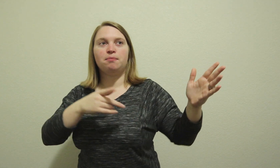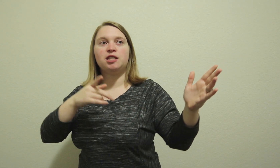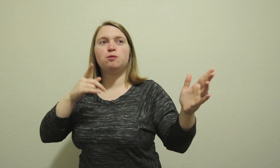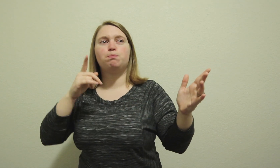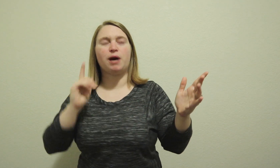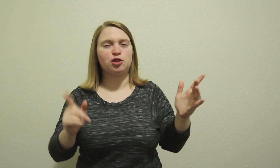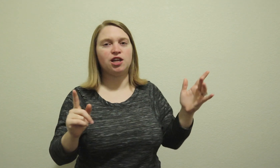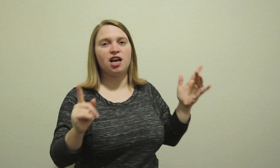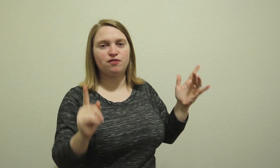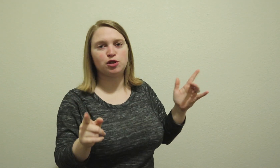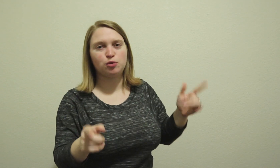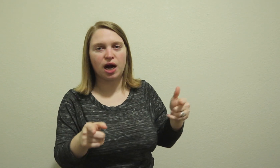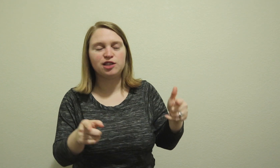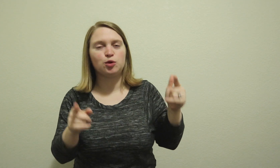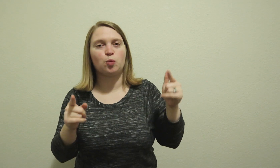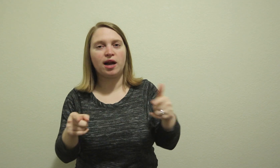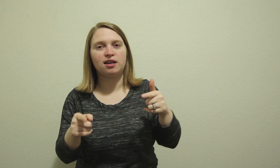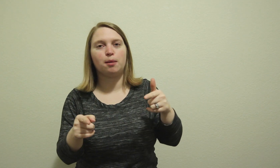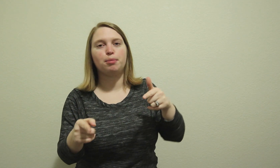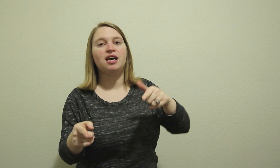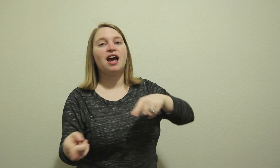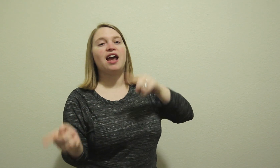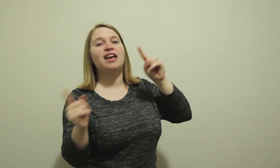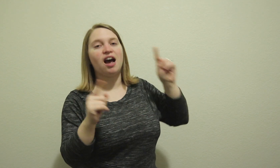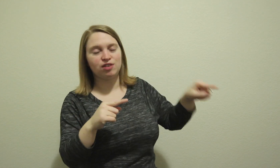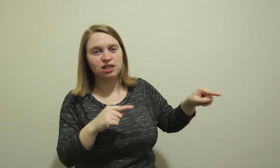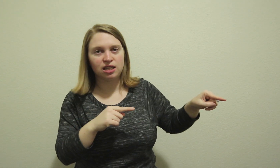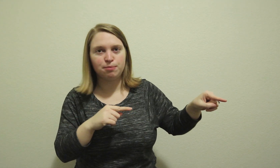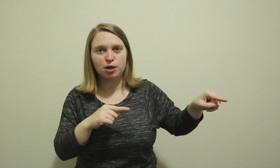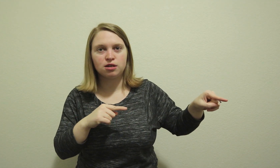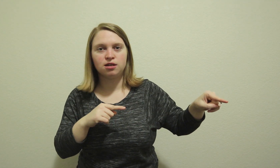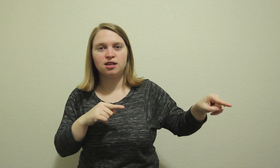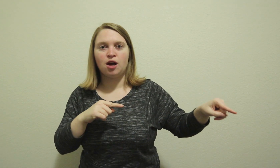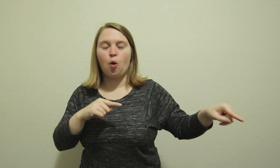especially if you're trying to wake up a heavy sleeper